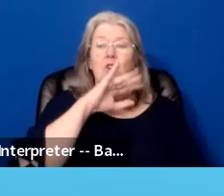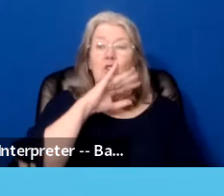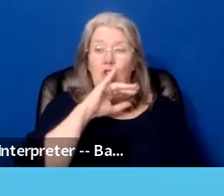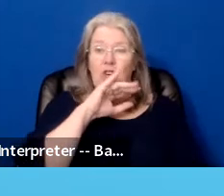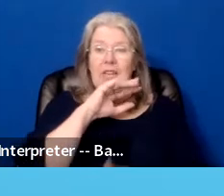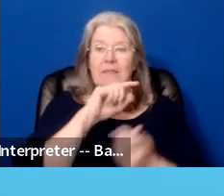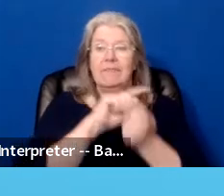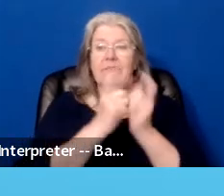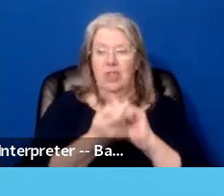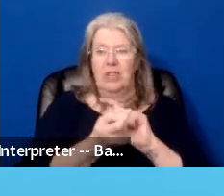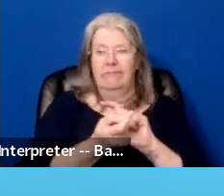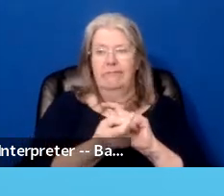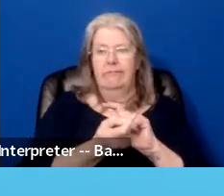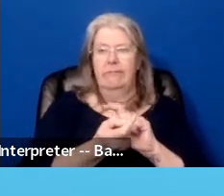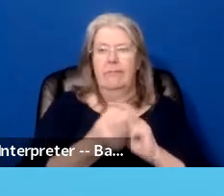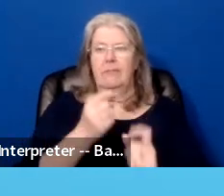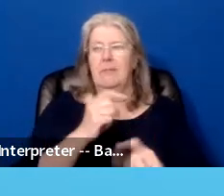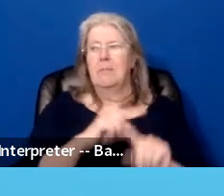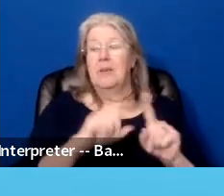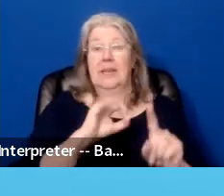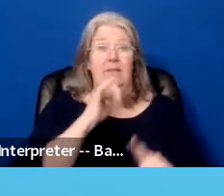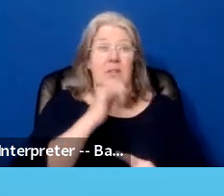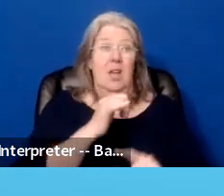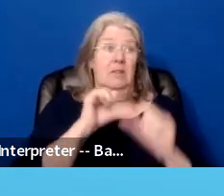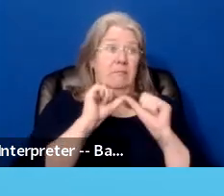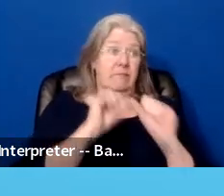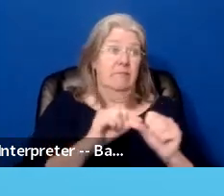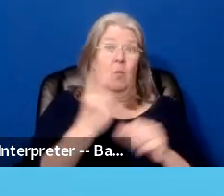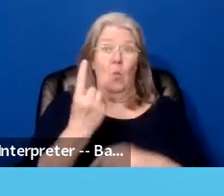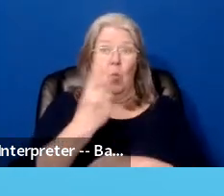right, then, otherwise you can probably wear it for a day if you need to.